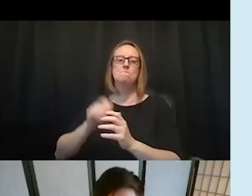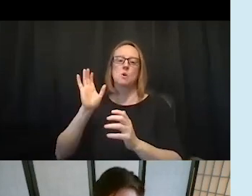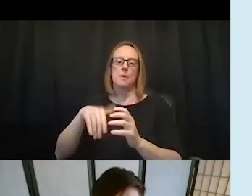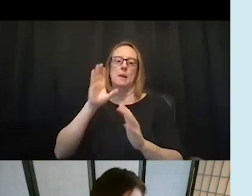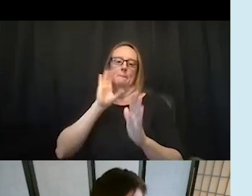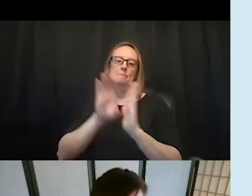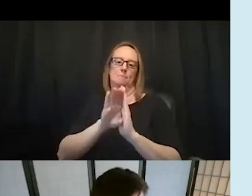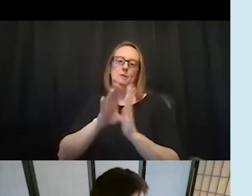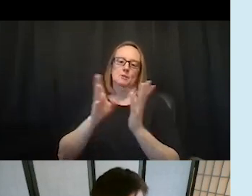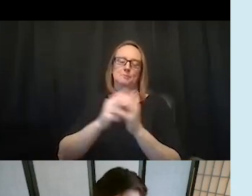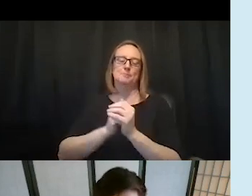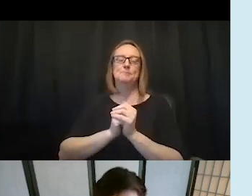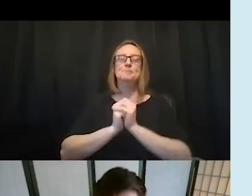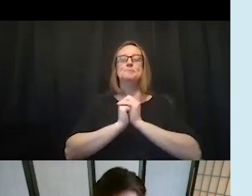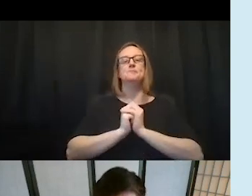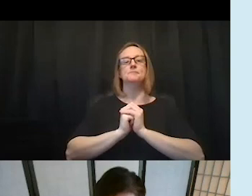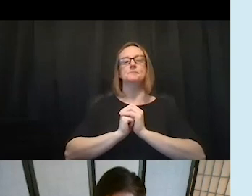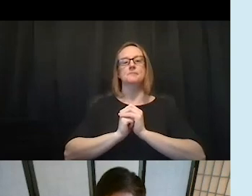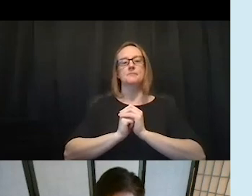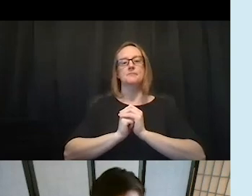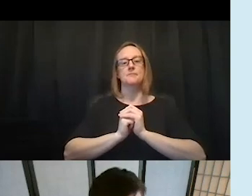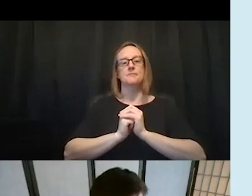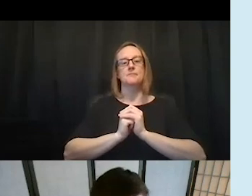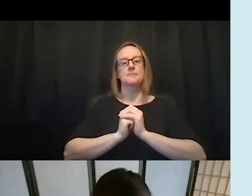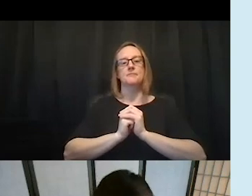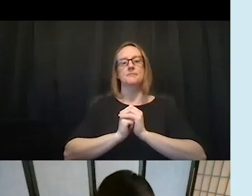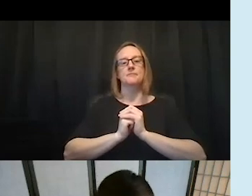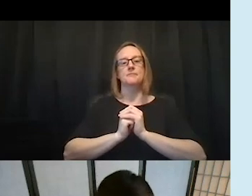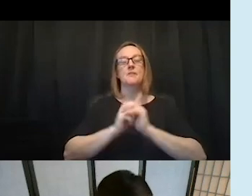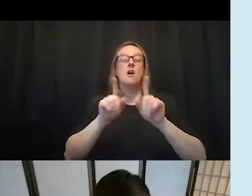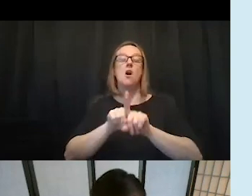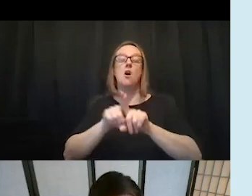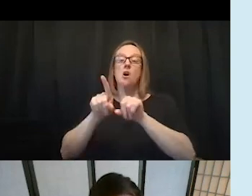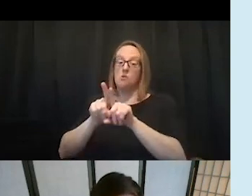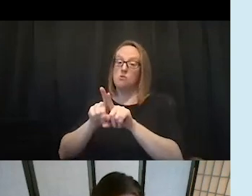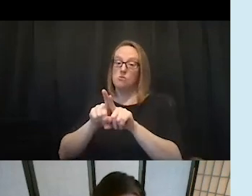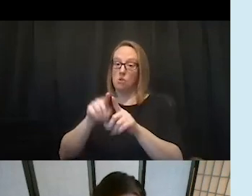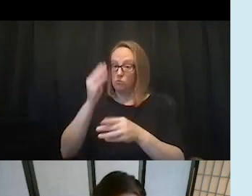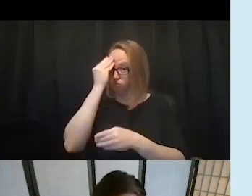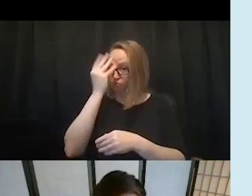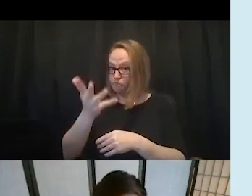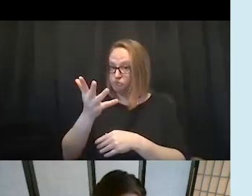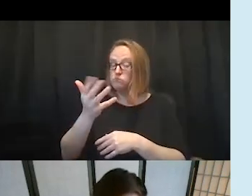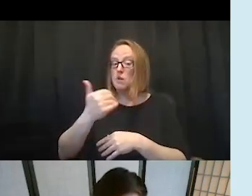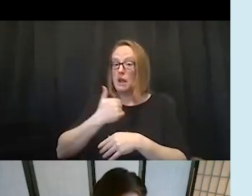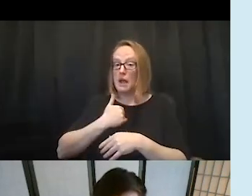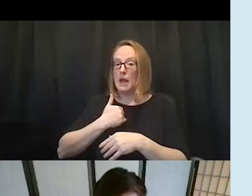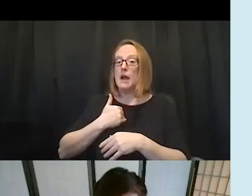my book. I also want to make it uh to say as well that I have a virtual- a digital version of the